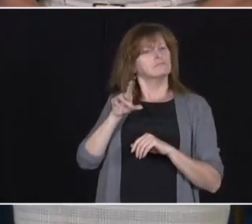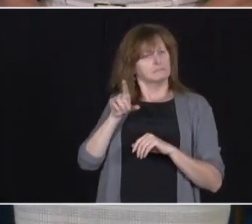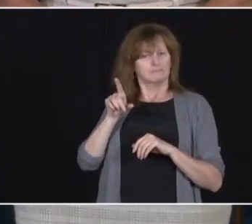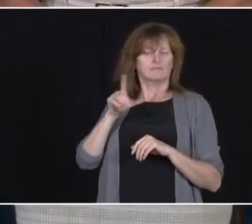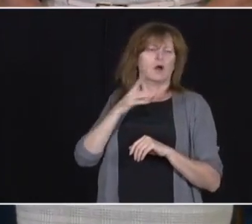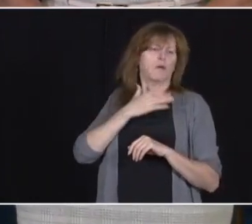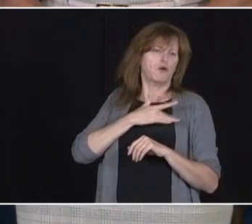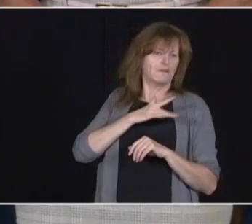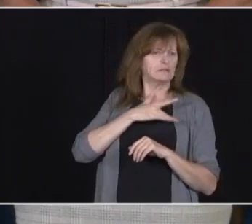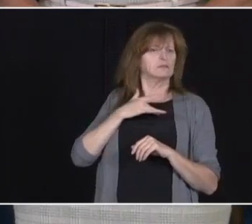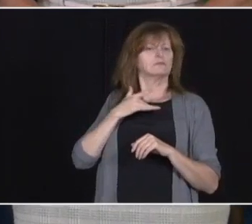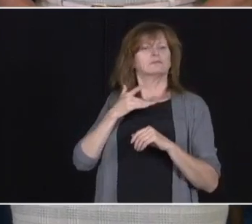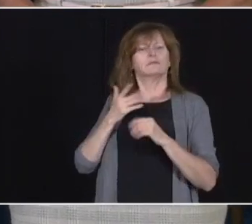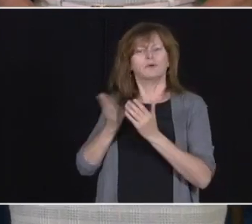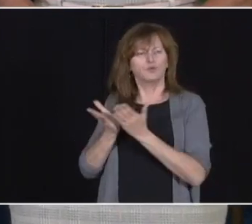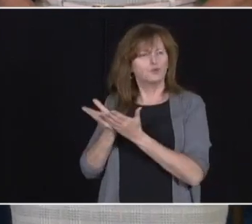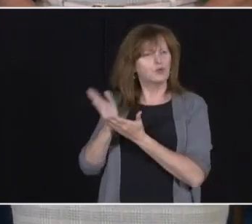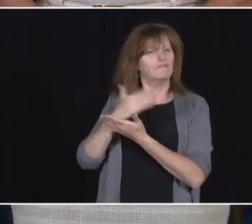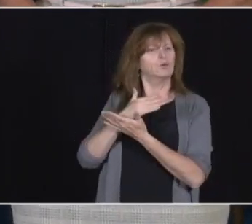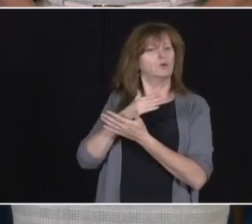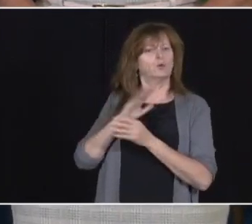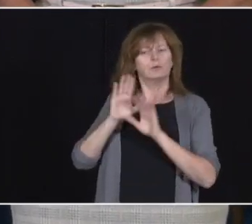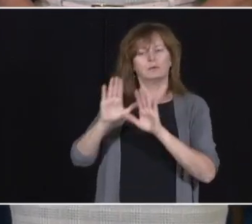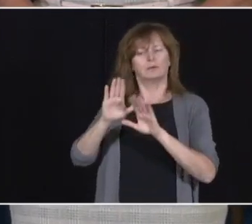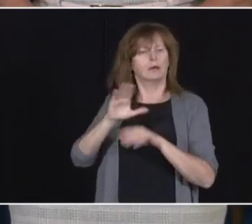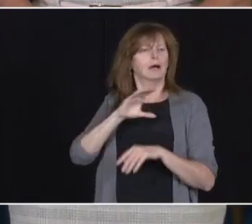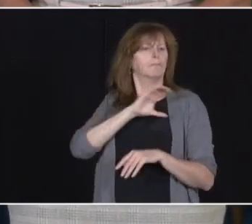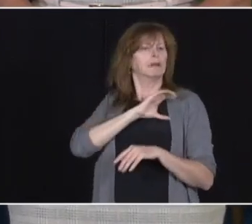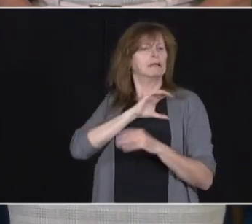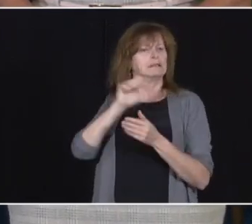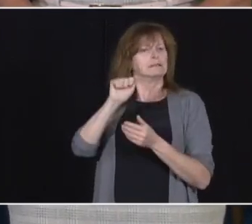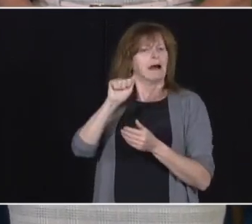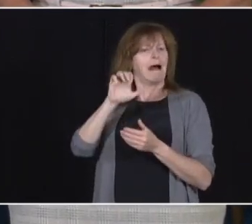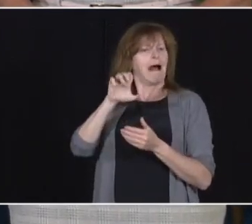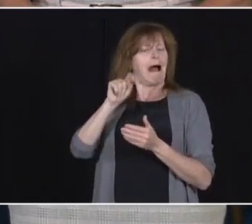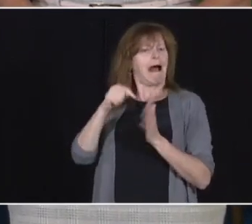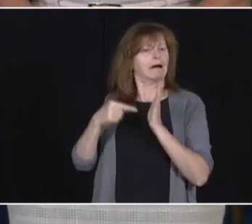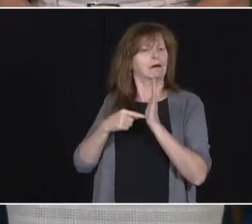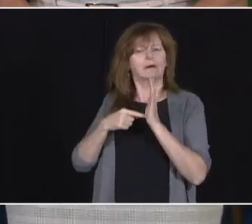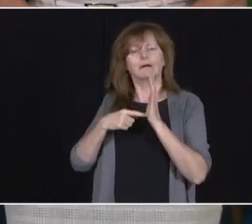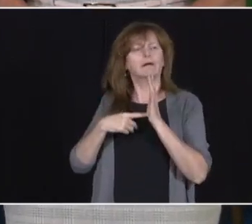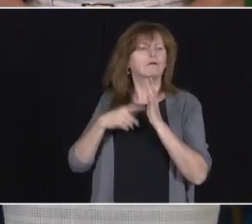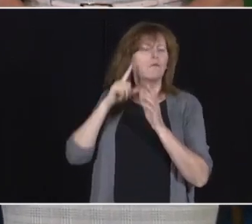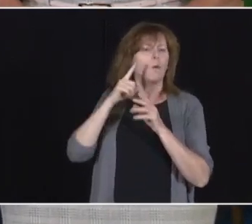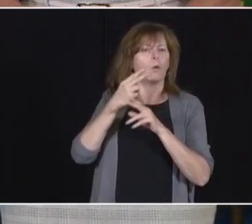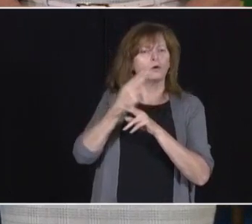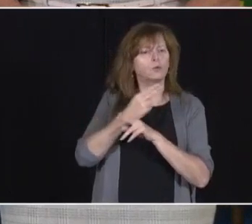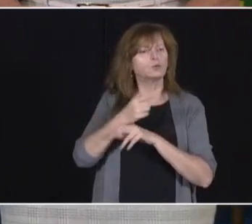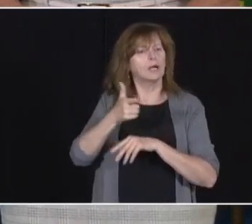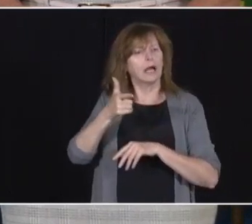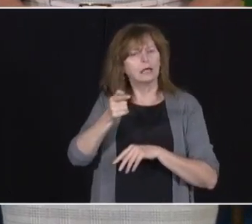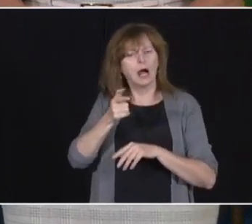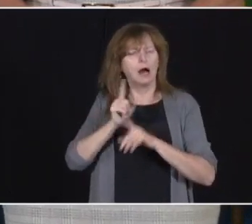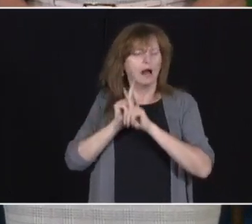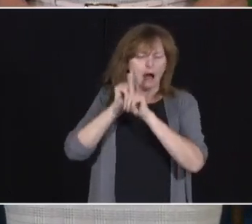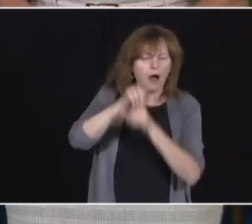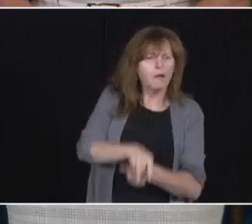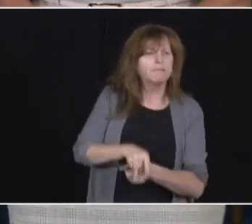As you saw, as I'm sure you read on meritorious motion on the changes, there were actually calls for the province to do something to you.